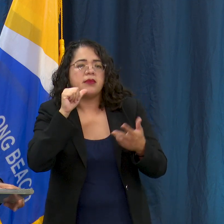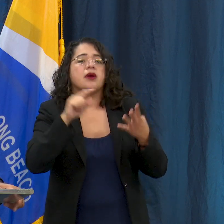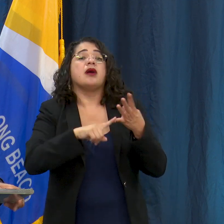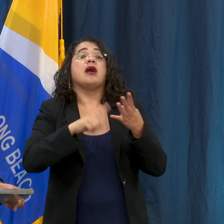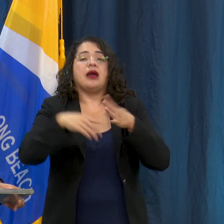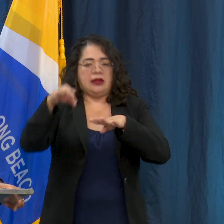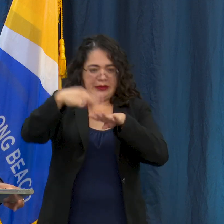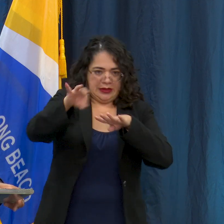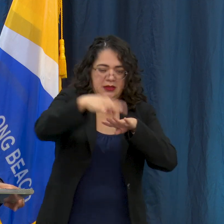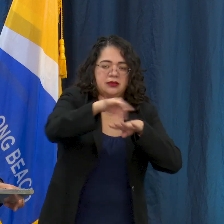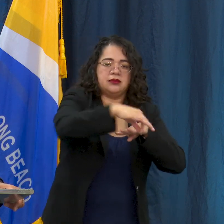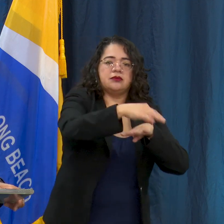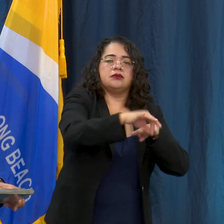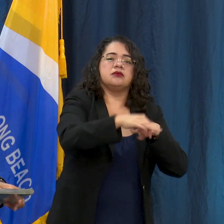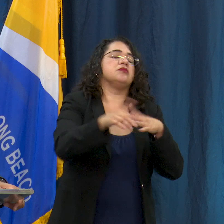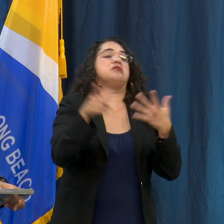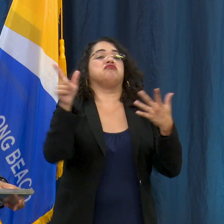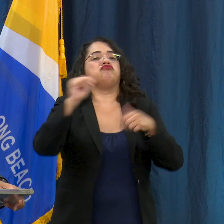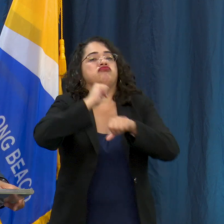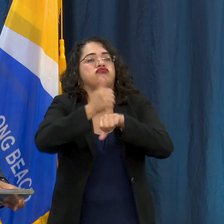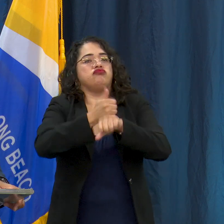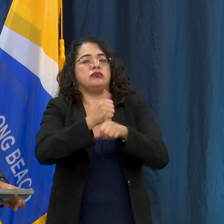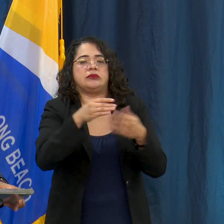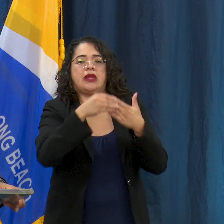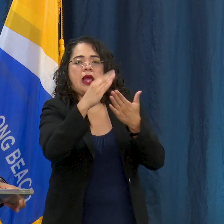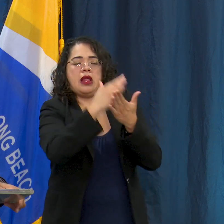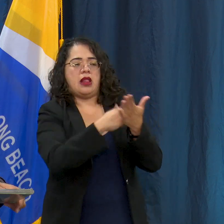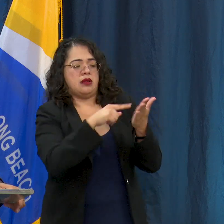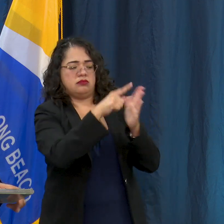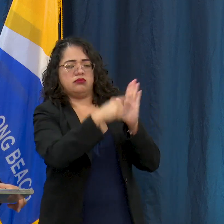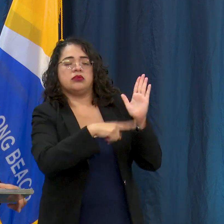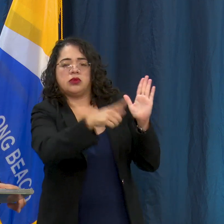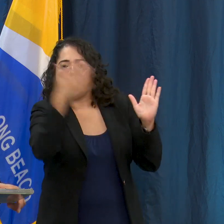physical distancing protocols, the reduced capacity, the face shields and